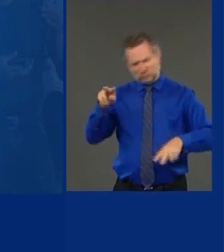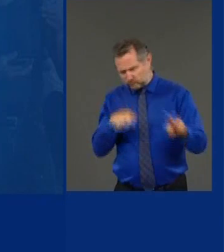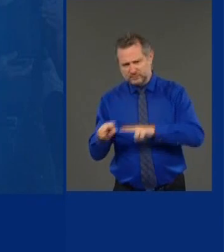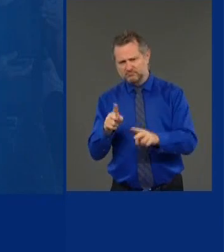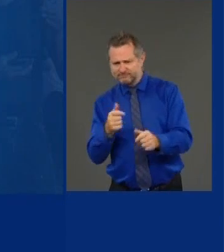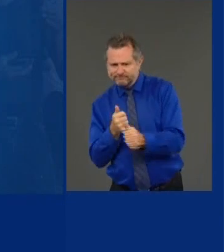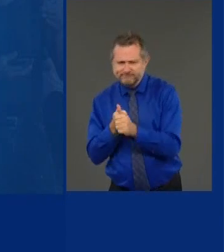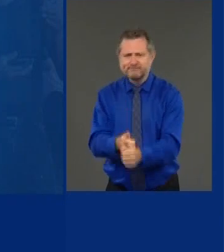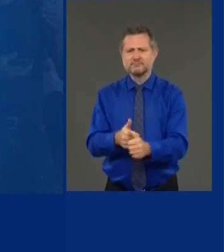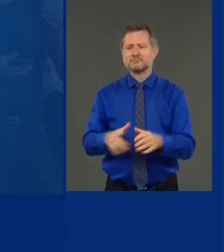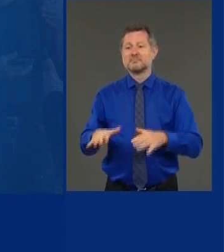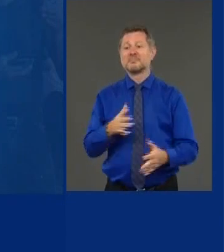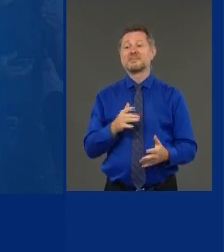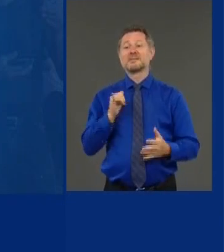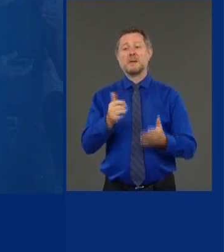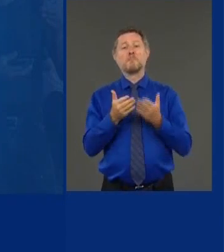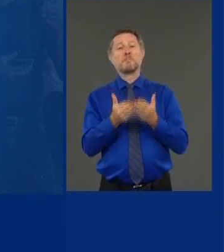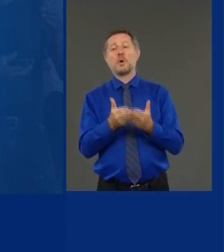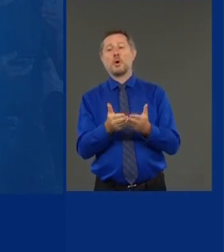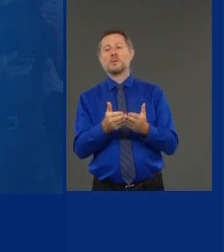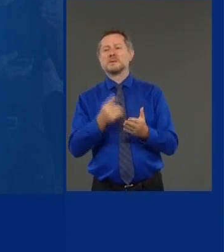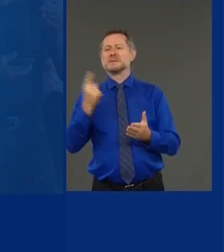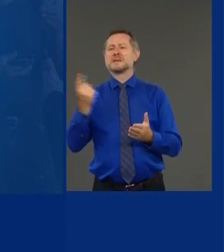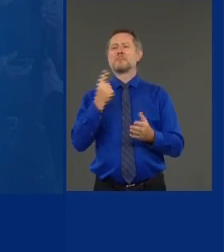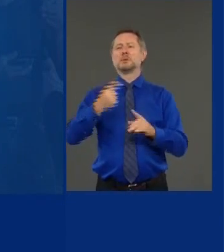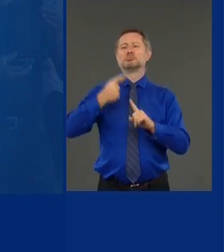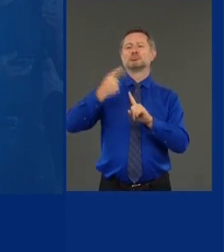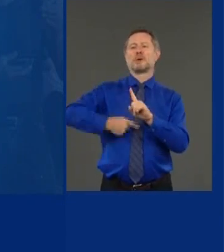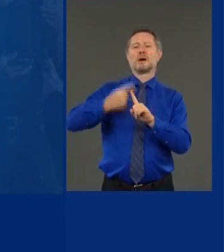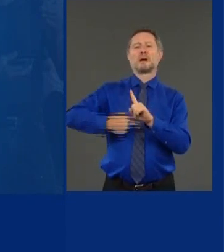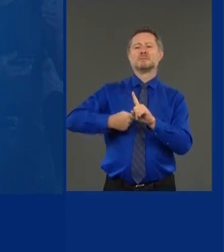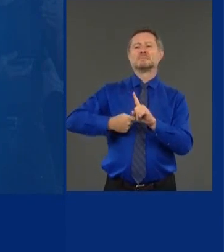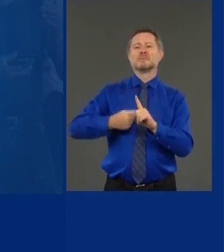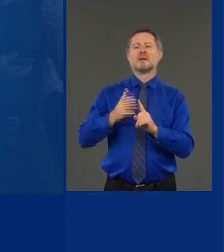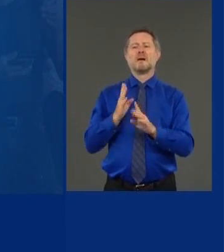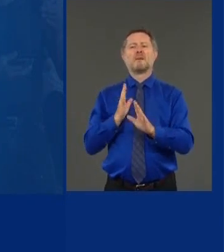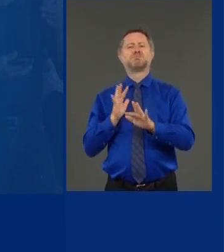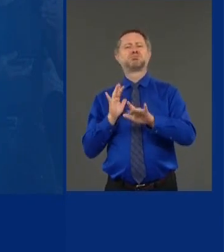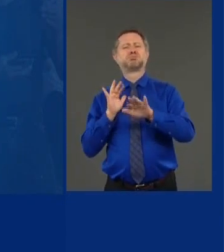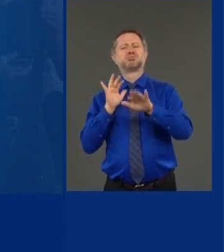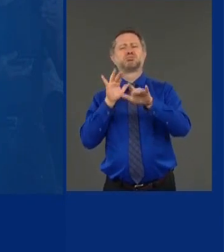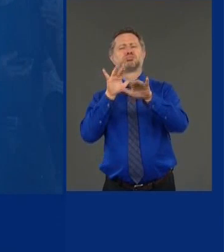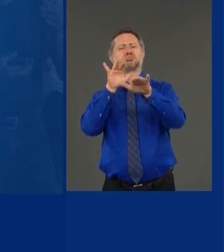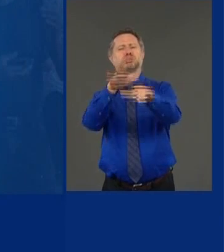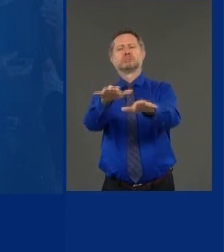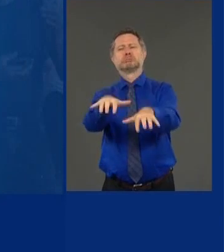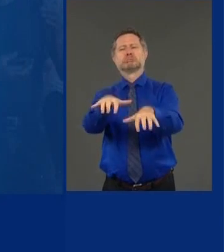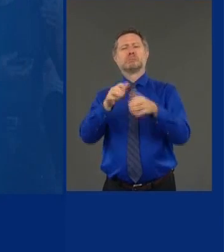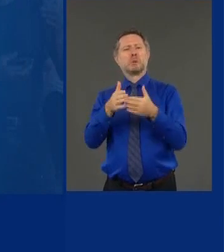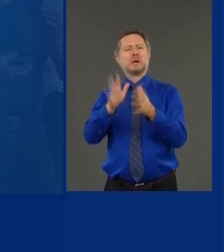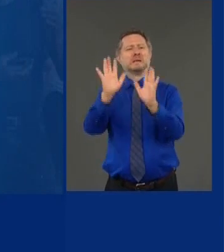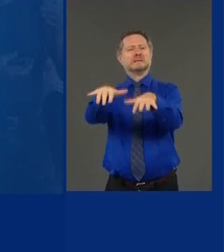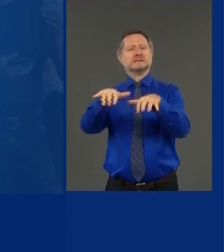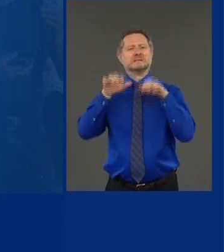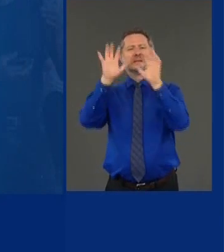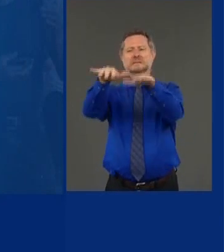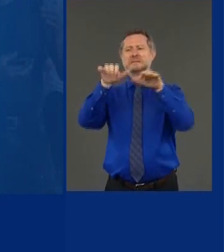ISLAND OR THEY'RE IN UPSTATE NEW YORK.